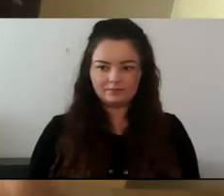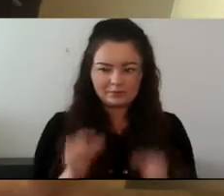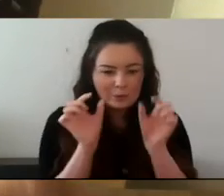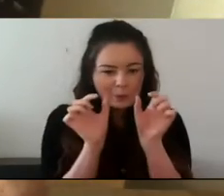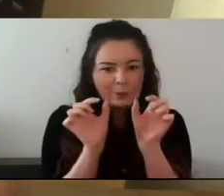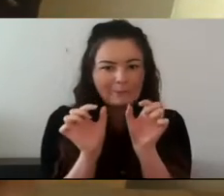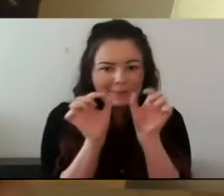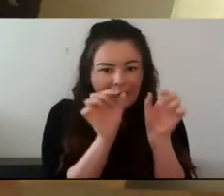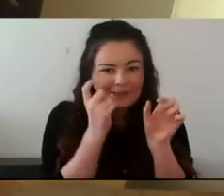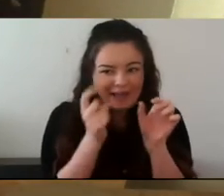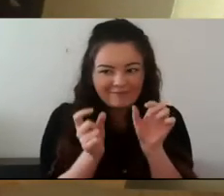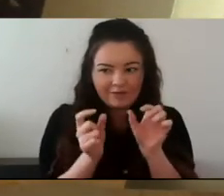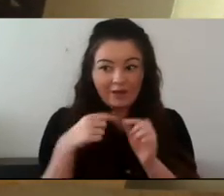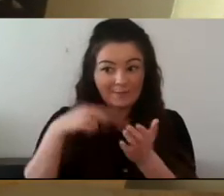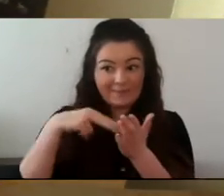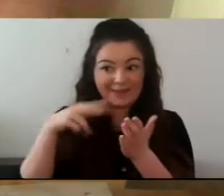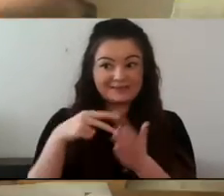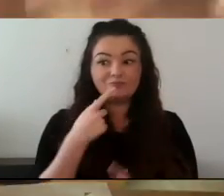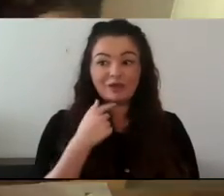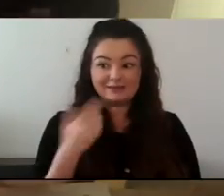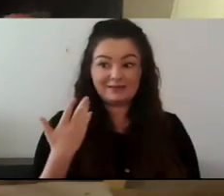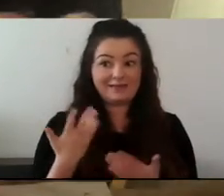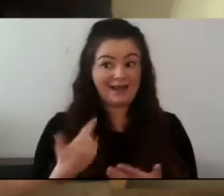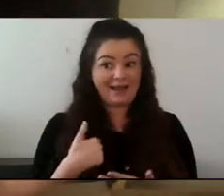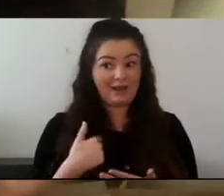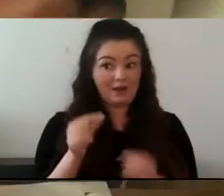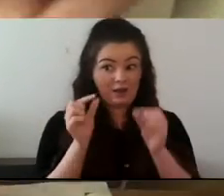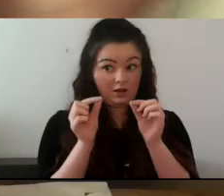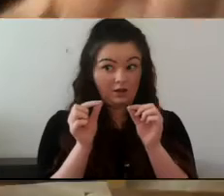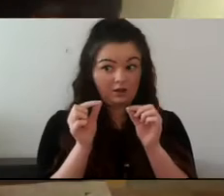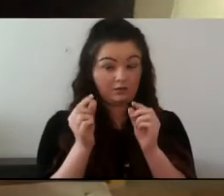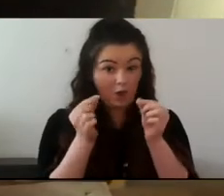So I've painted my v in red and then I'm going to hold it with the paint down